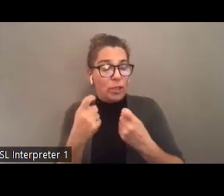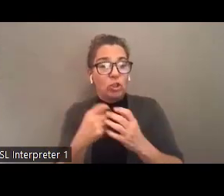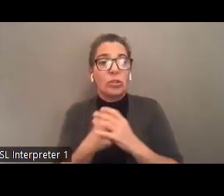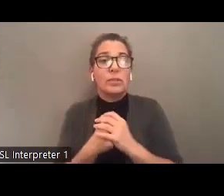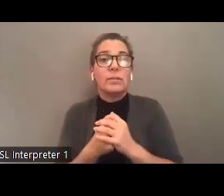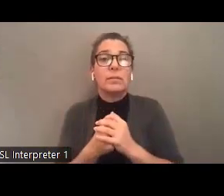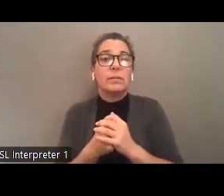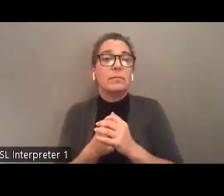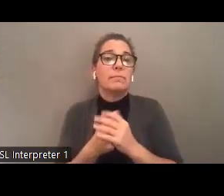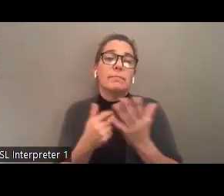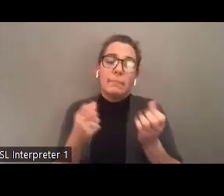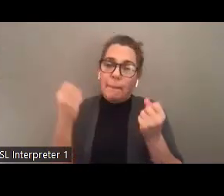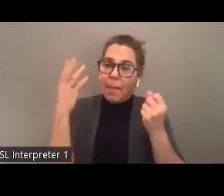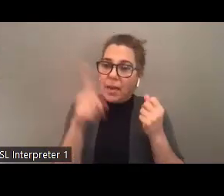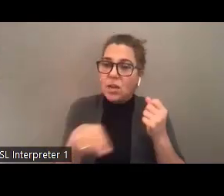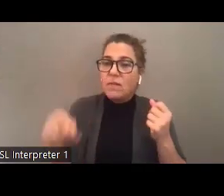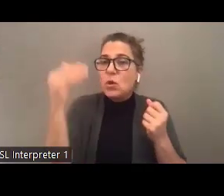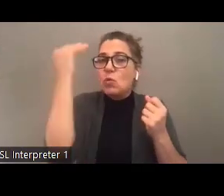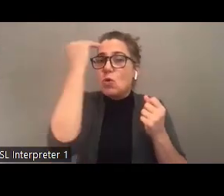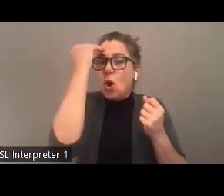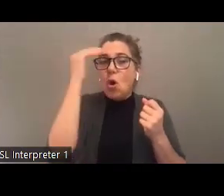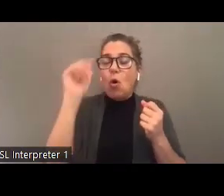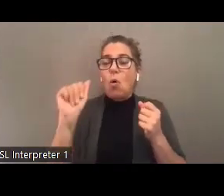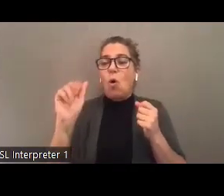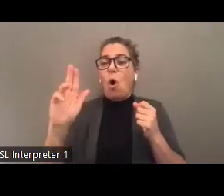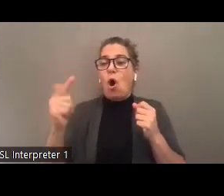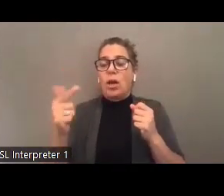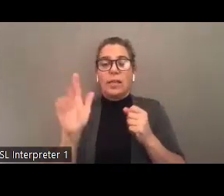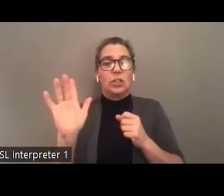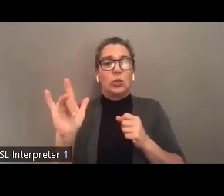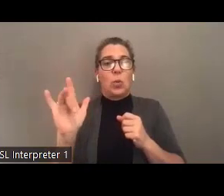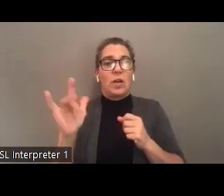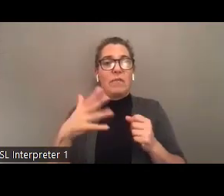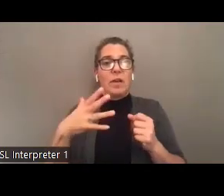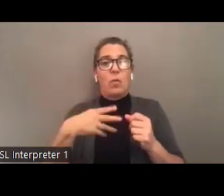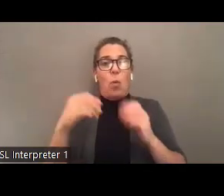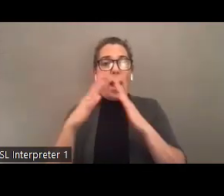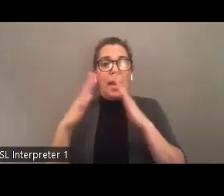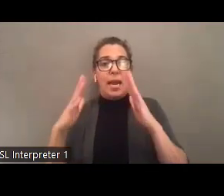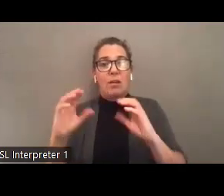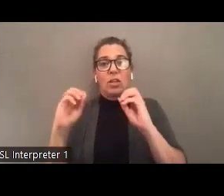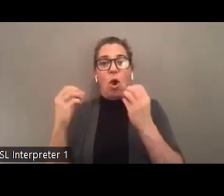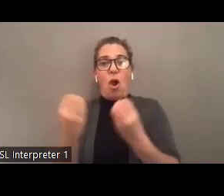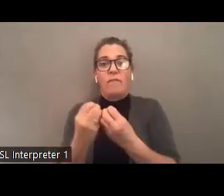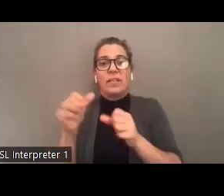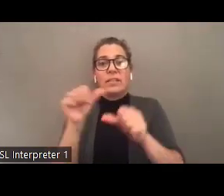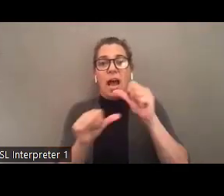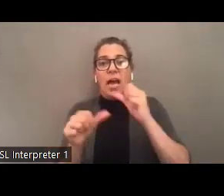No doubt many of you know that on August 25th, the White House Office of Science and Technology Policy